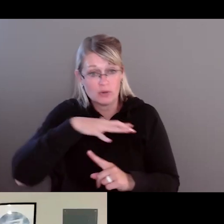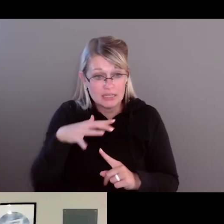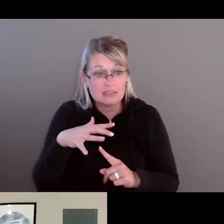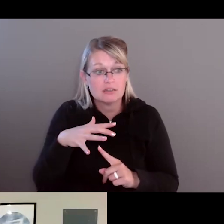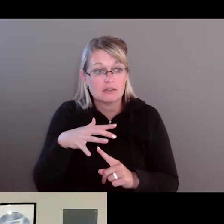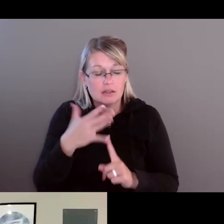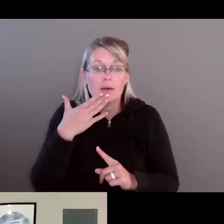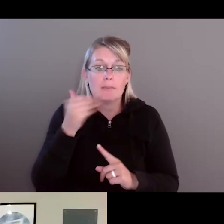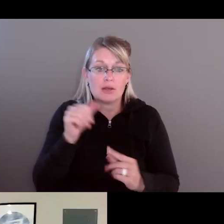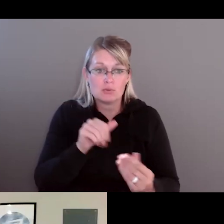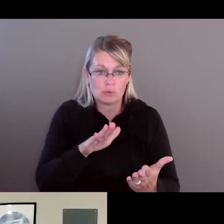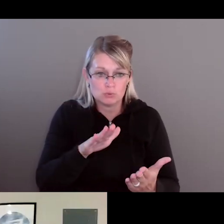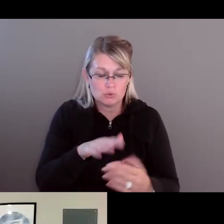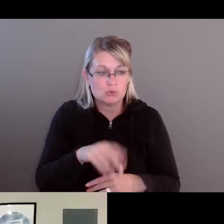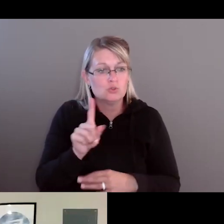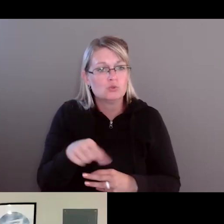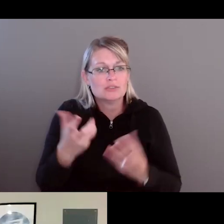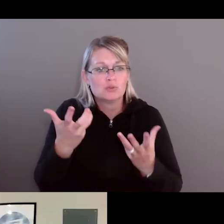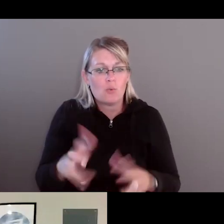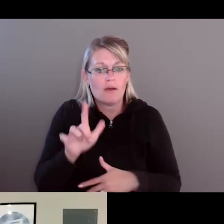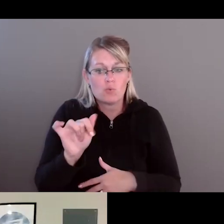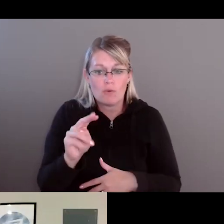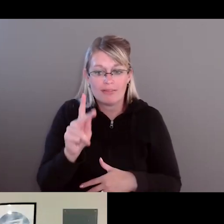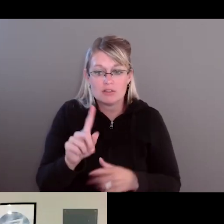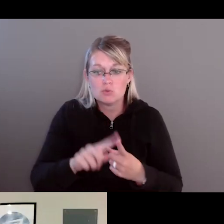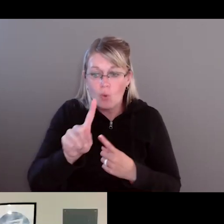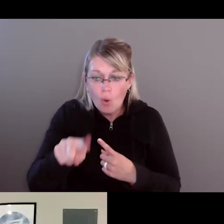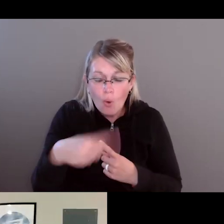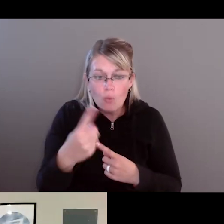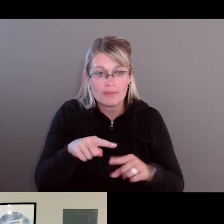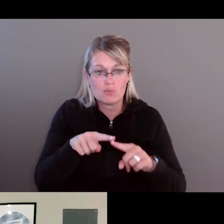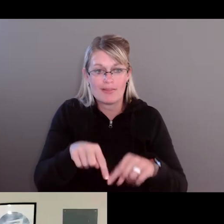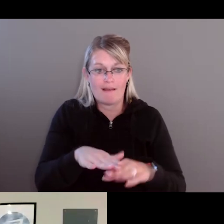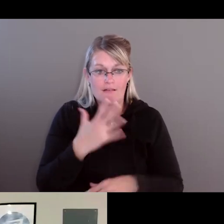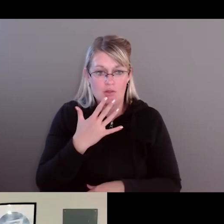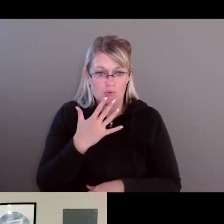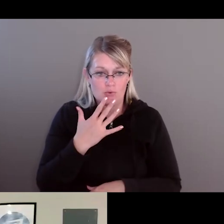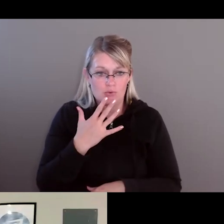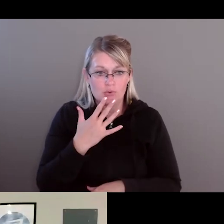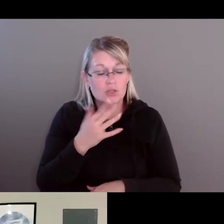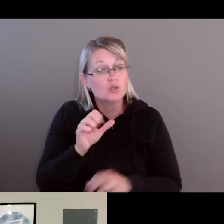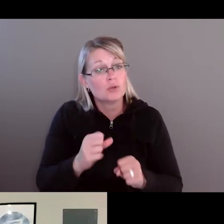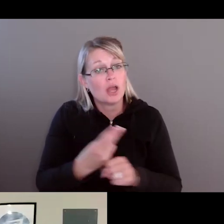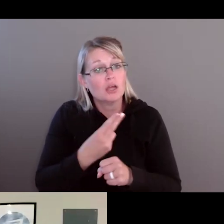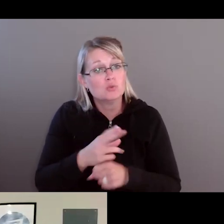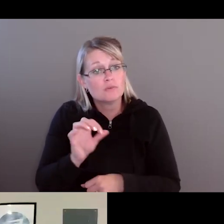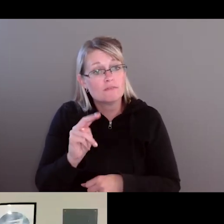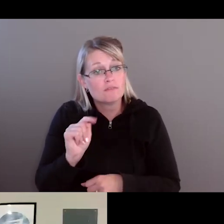better approach. You don't want your link to only rely on color. You can use font weights to help